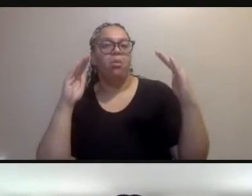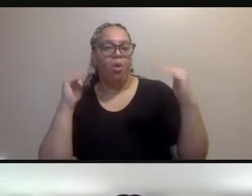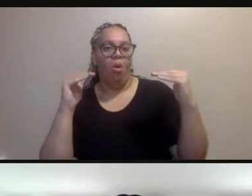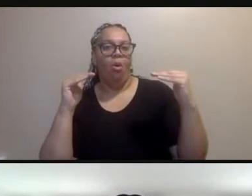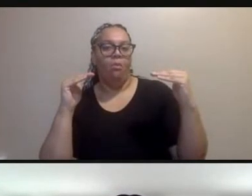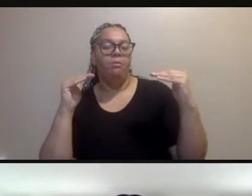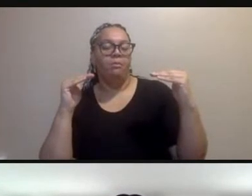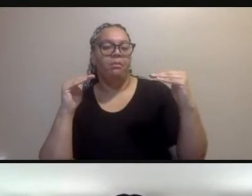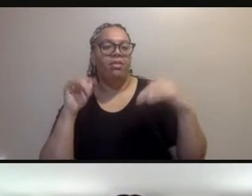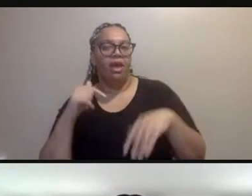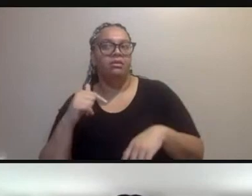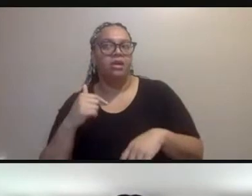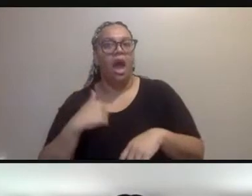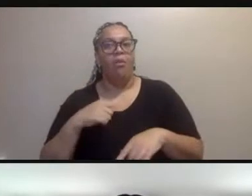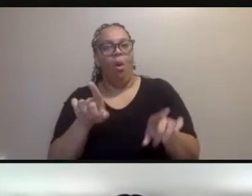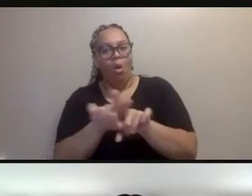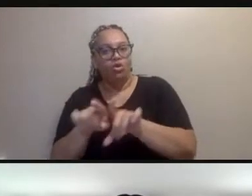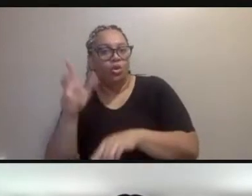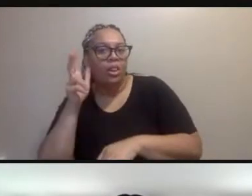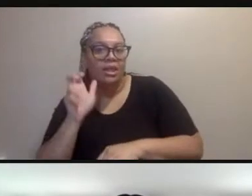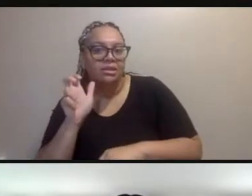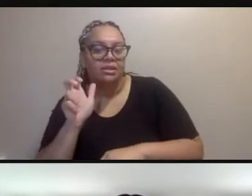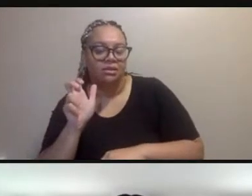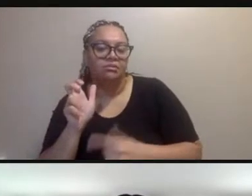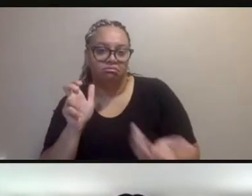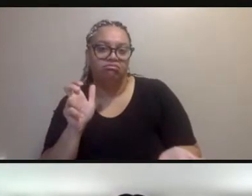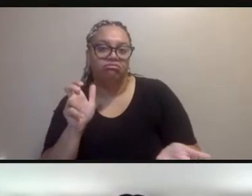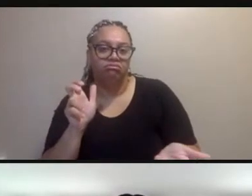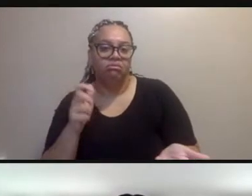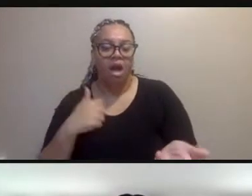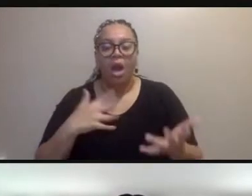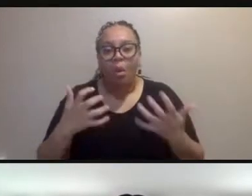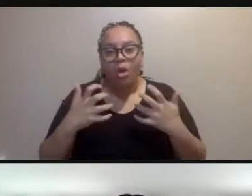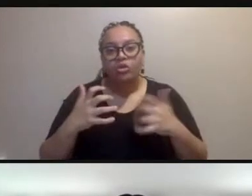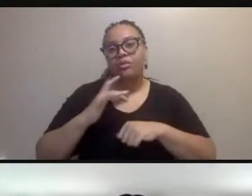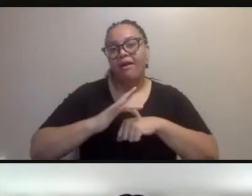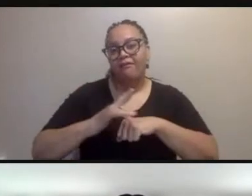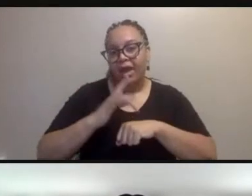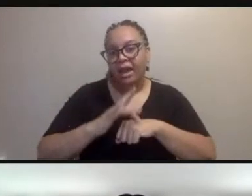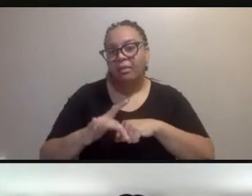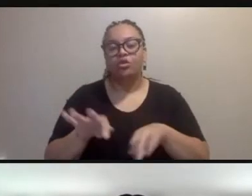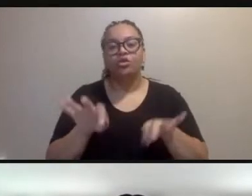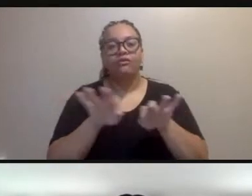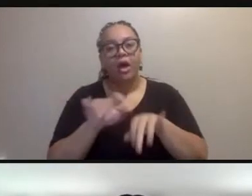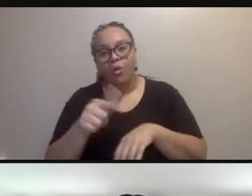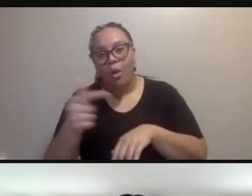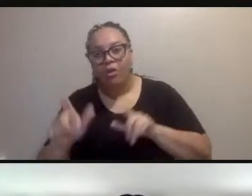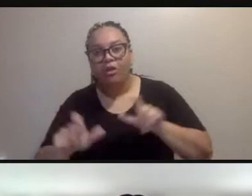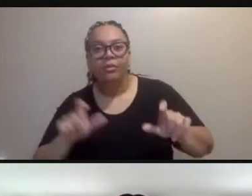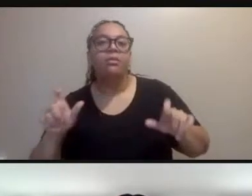LISTEN FIRST. BUT IF I DID SHARE I WOULD HOPE